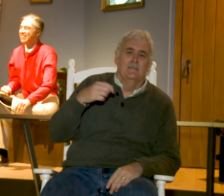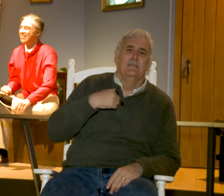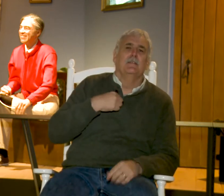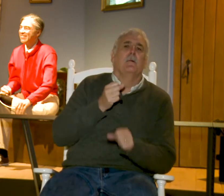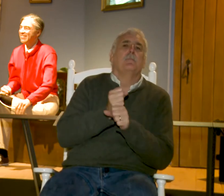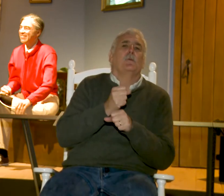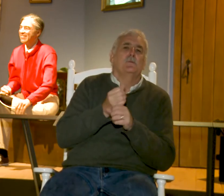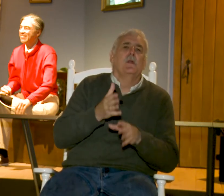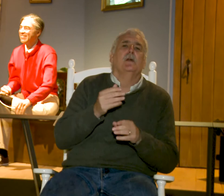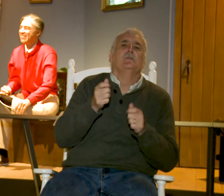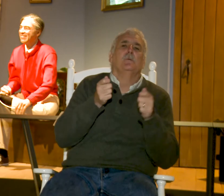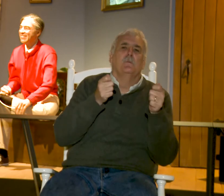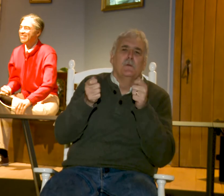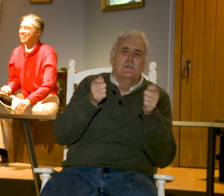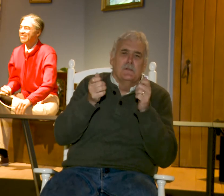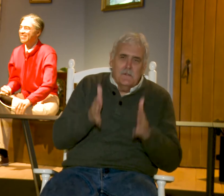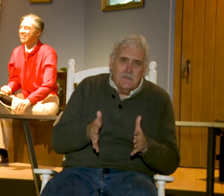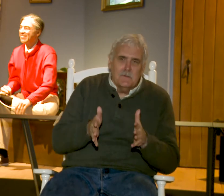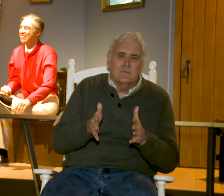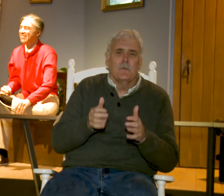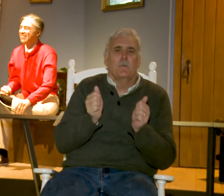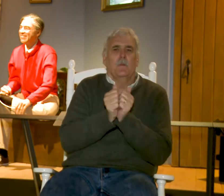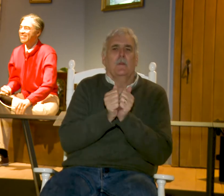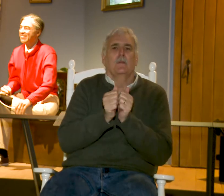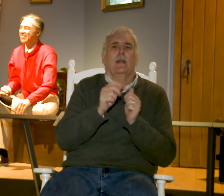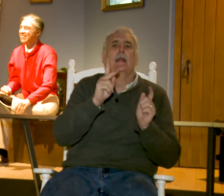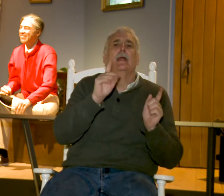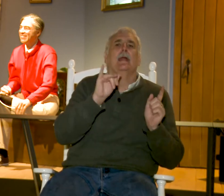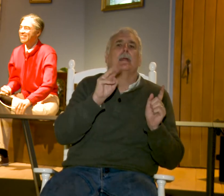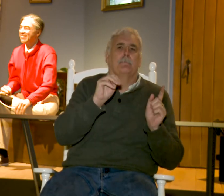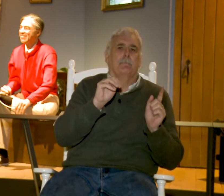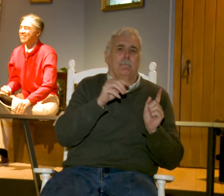I'm a producer and director with Kim Nussbaum.